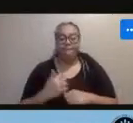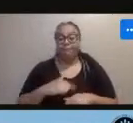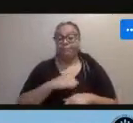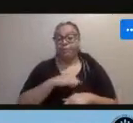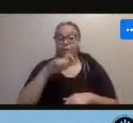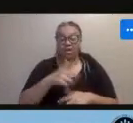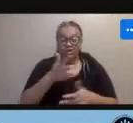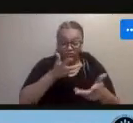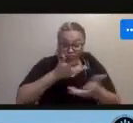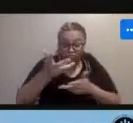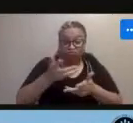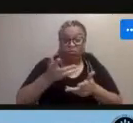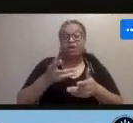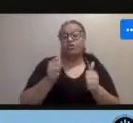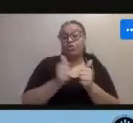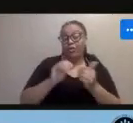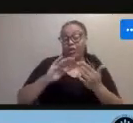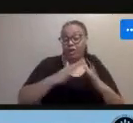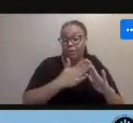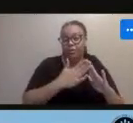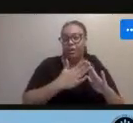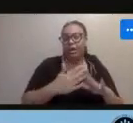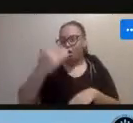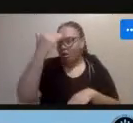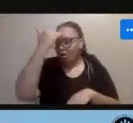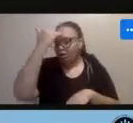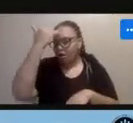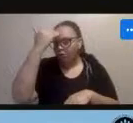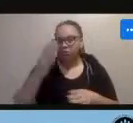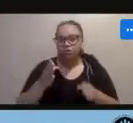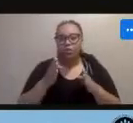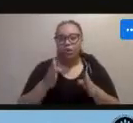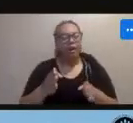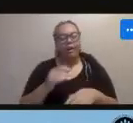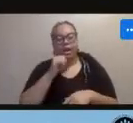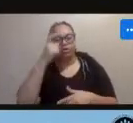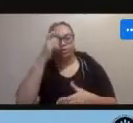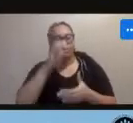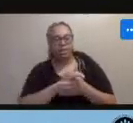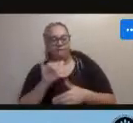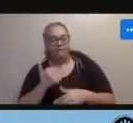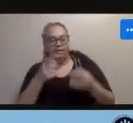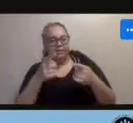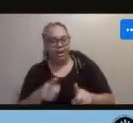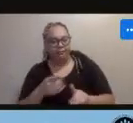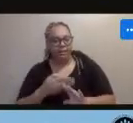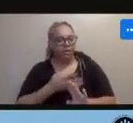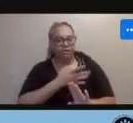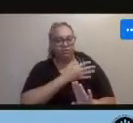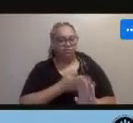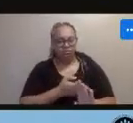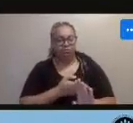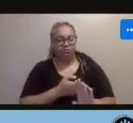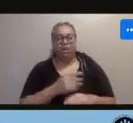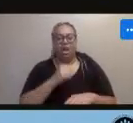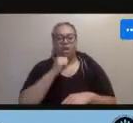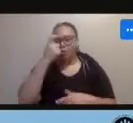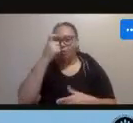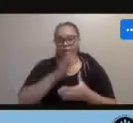COVERED. THE SECOND ONE IS I BELIEVE WHAT WE REALLY NEED TO ENGAGE